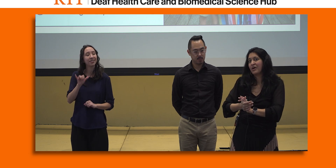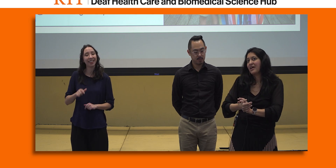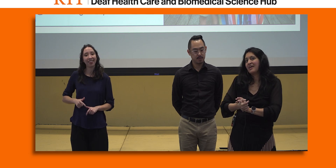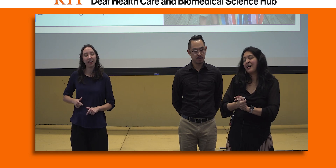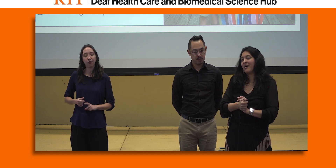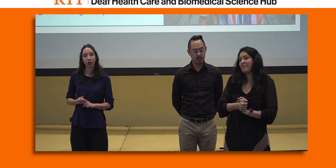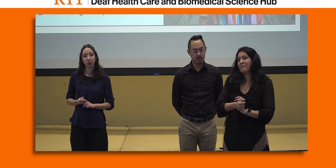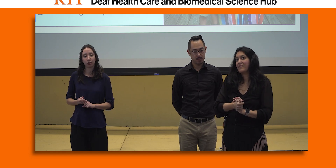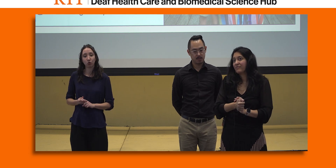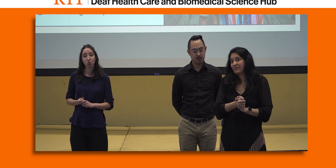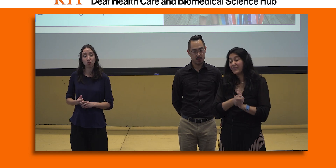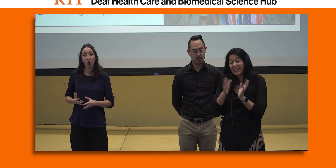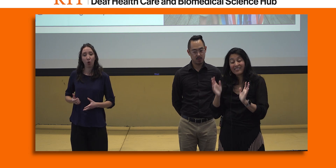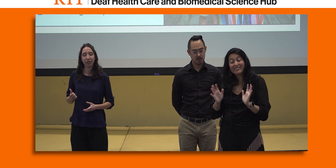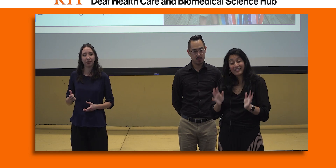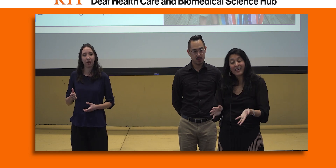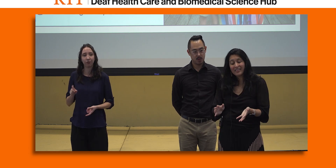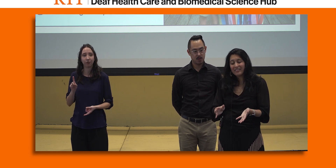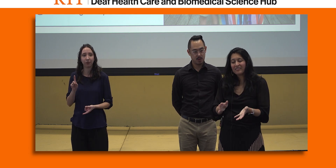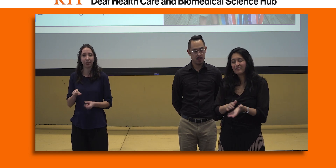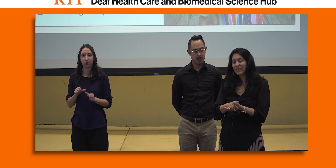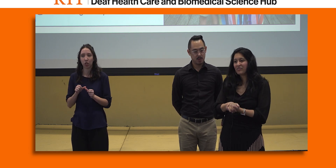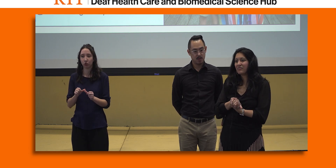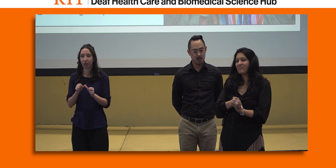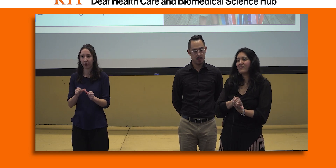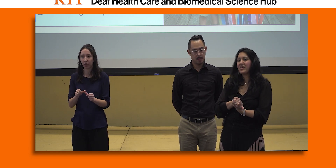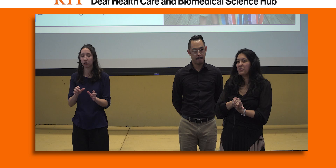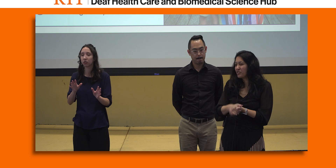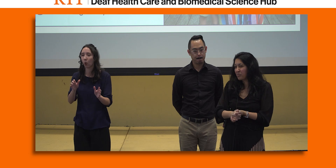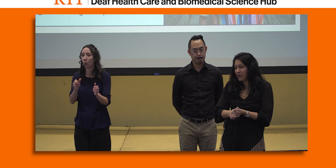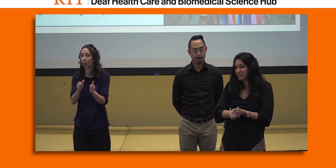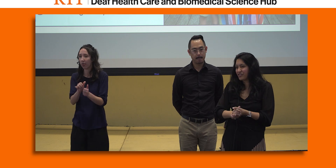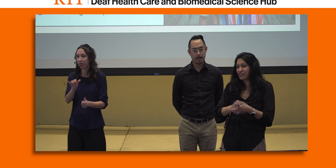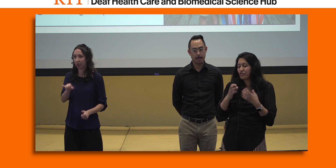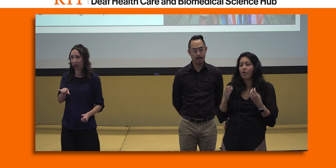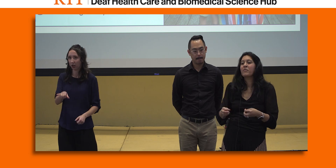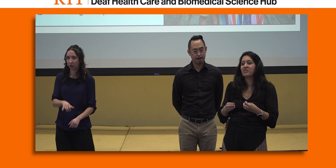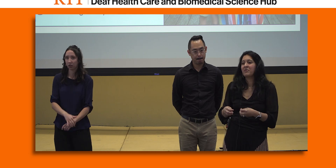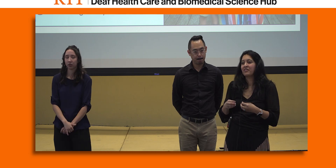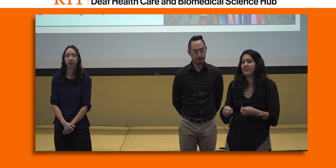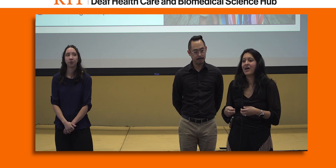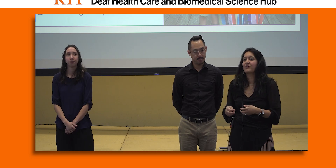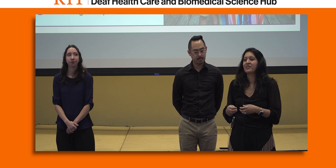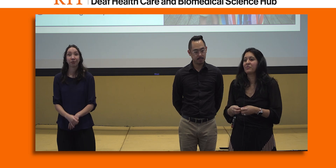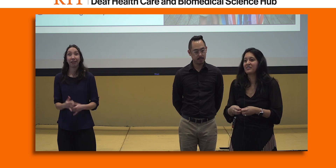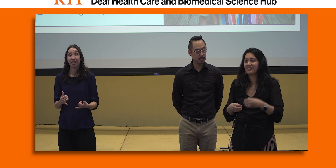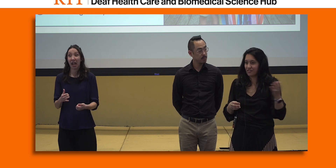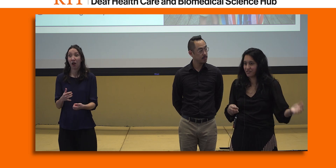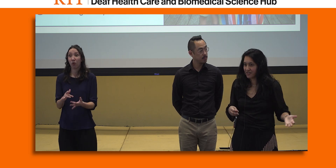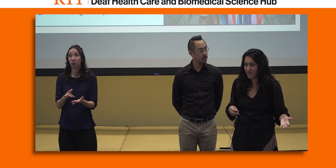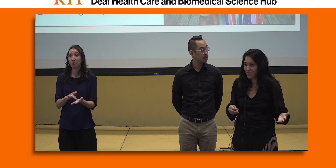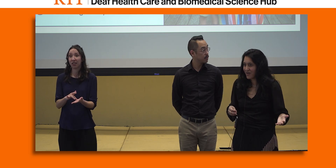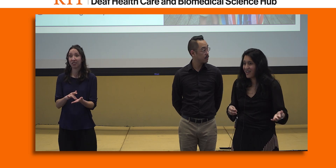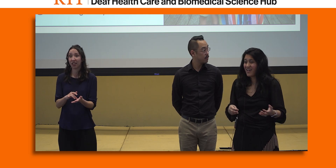So, with that said, immunosuppression is so much better now than it was years ago,